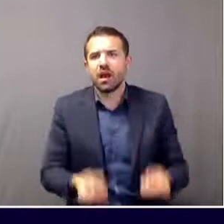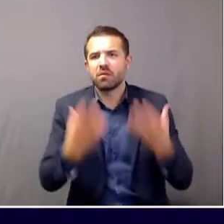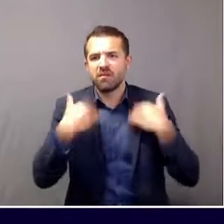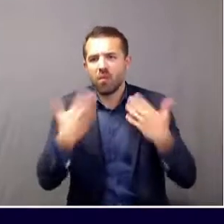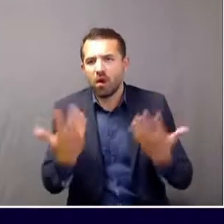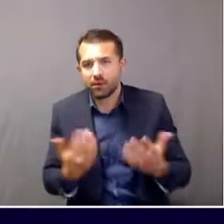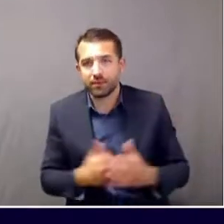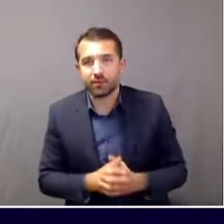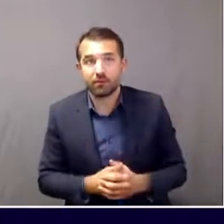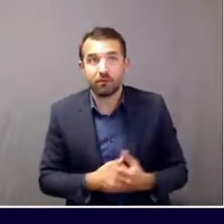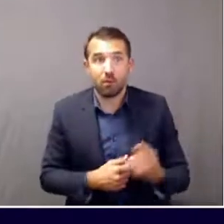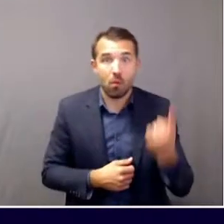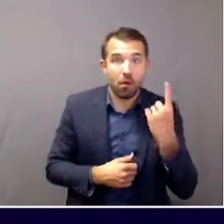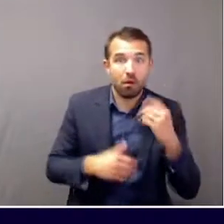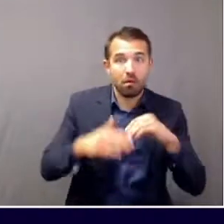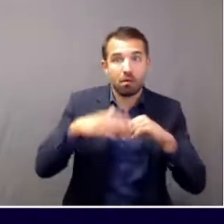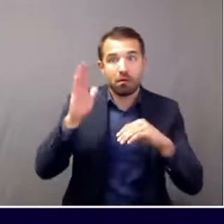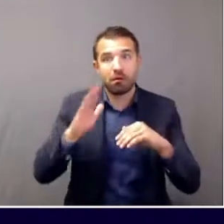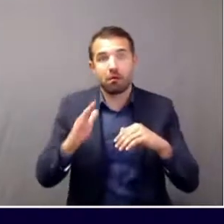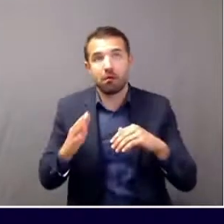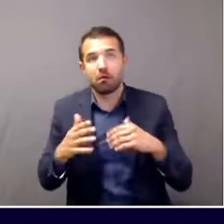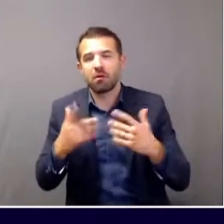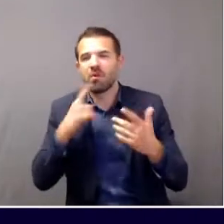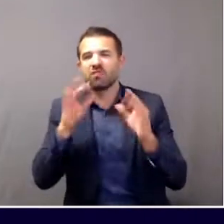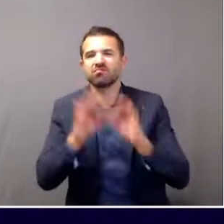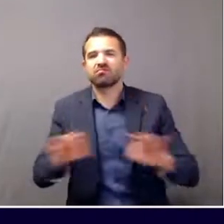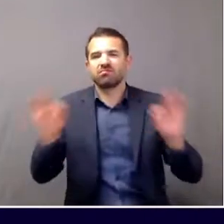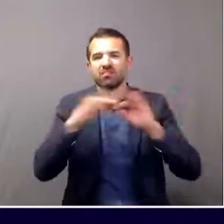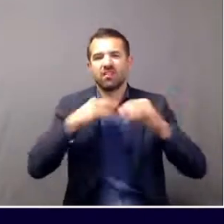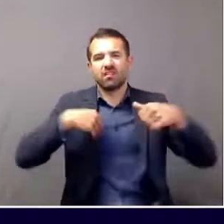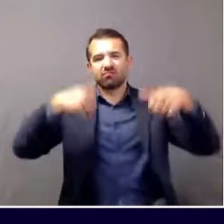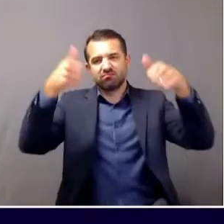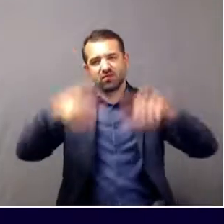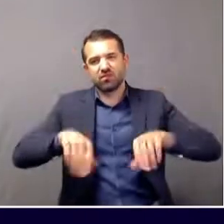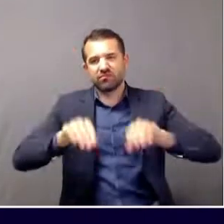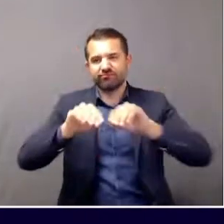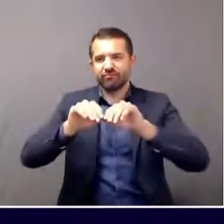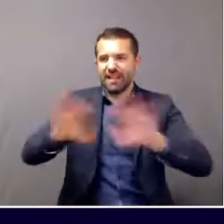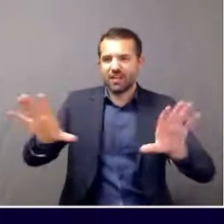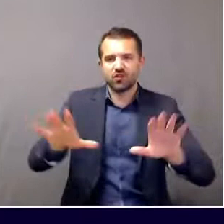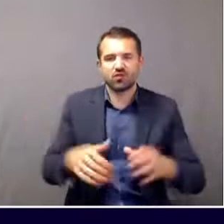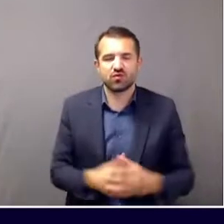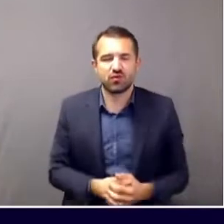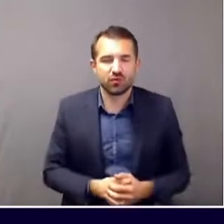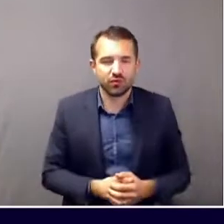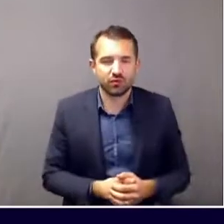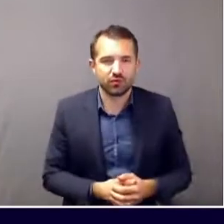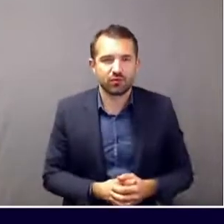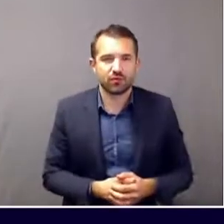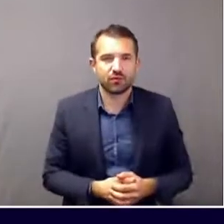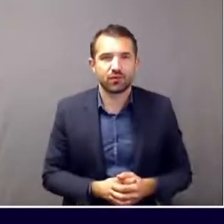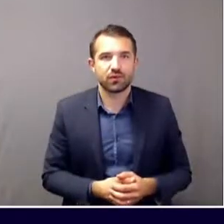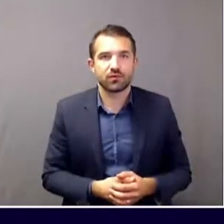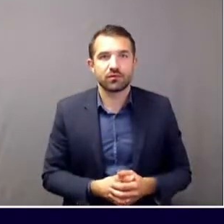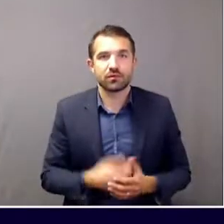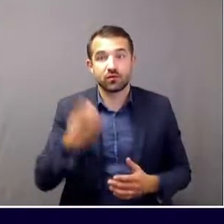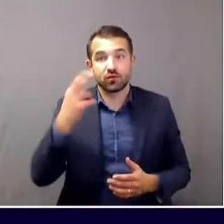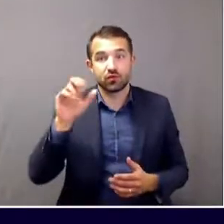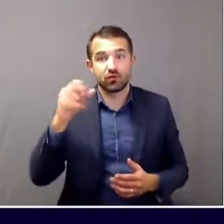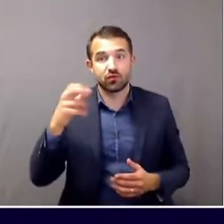case in the school that we close at four a full